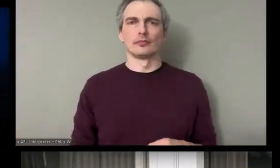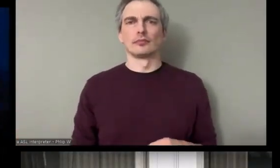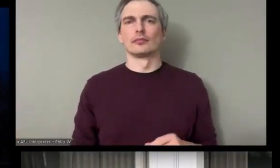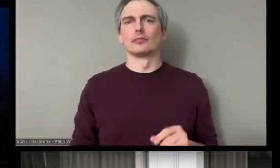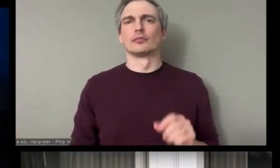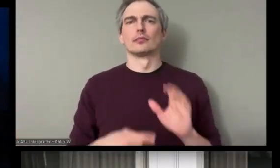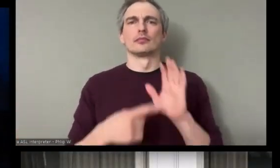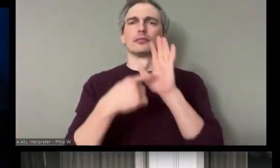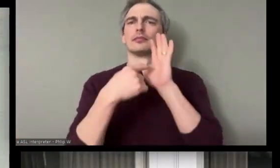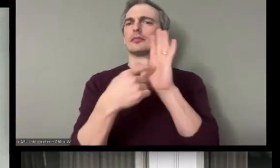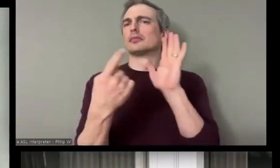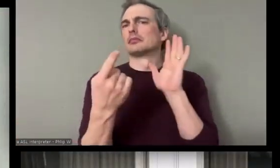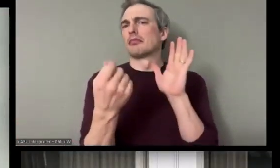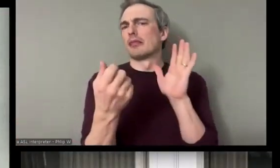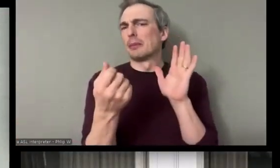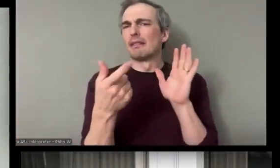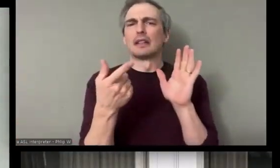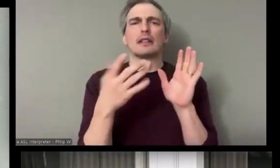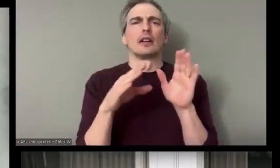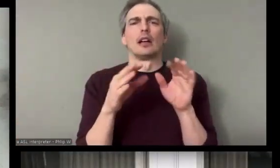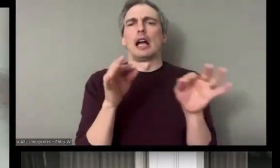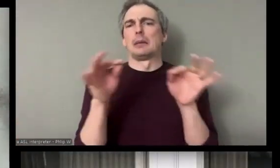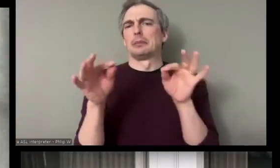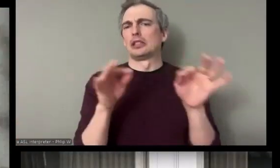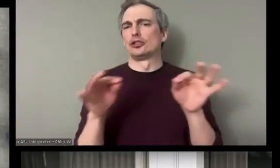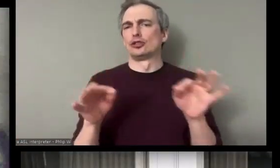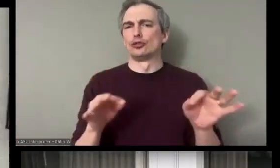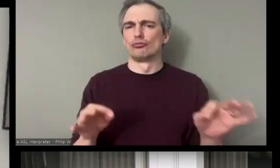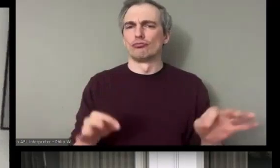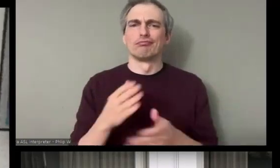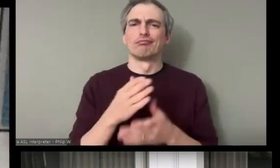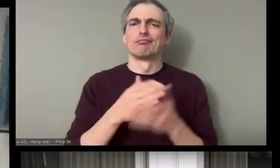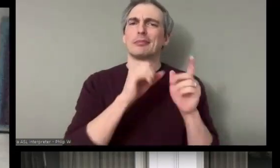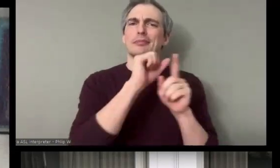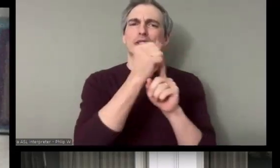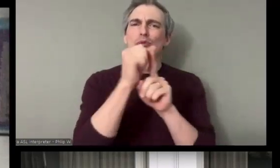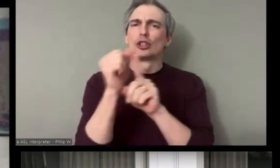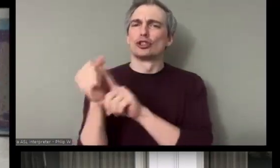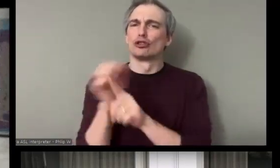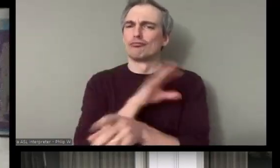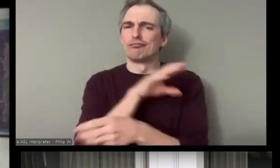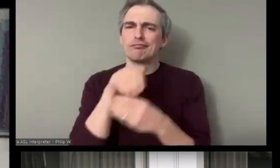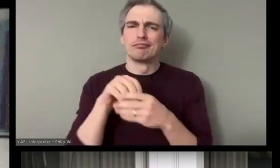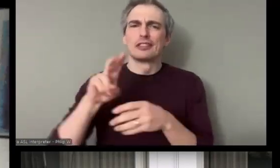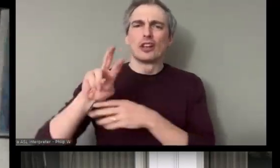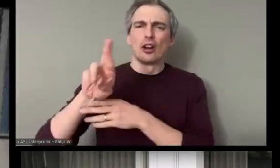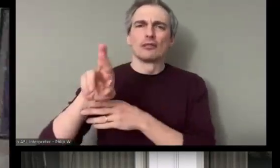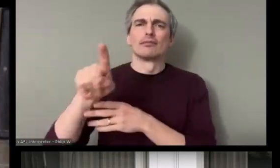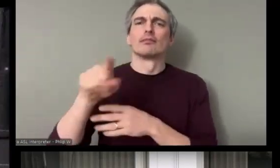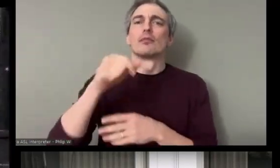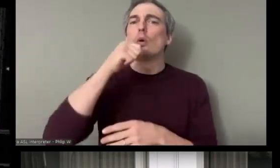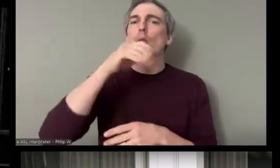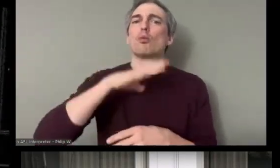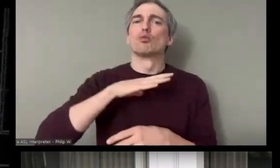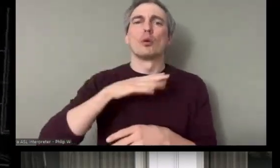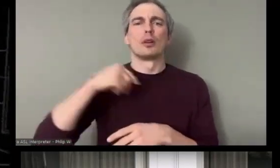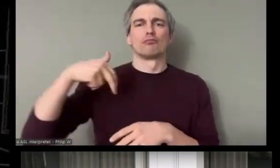of some scenarios of virtual reality. So on the screen, a woman is wearing a headset. And walking around in her living room.